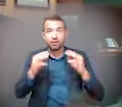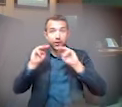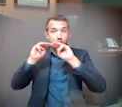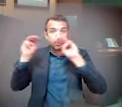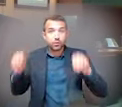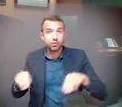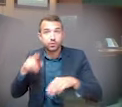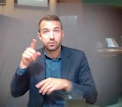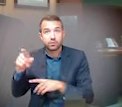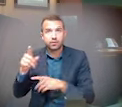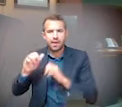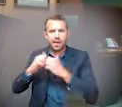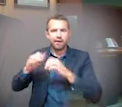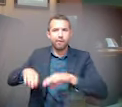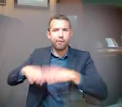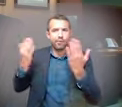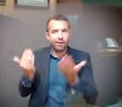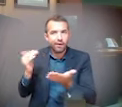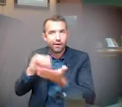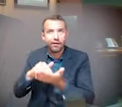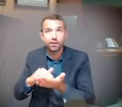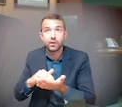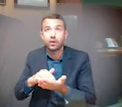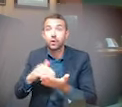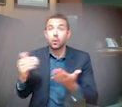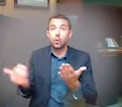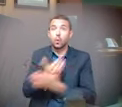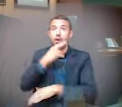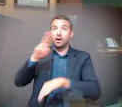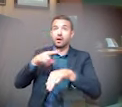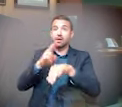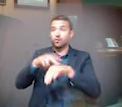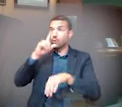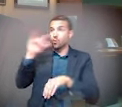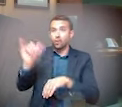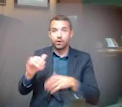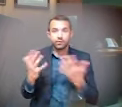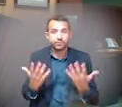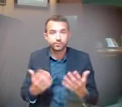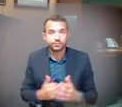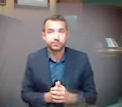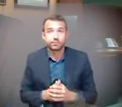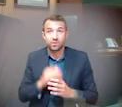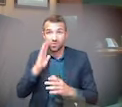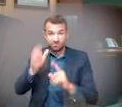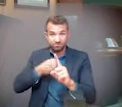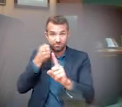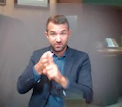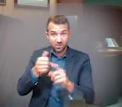the new normal in museums, what that's going to look like and how that's going to impact people with disabilities.